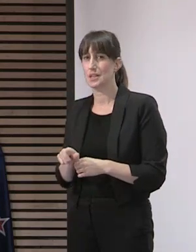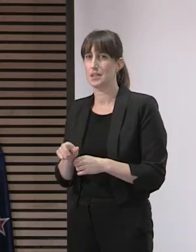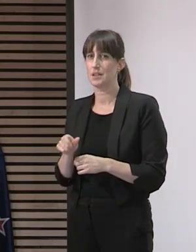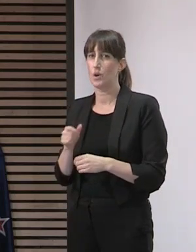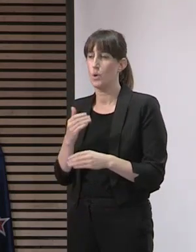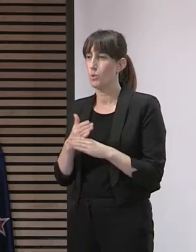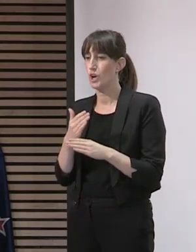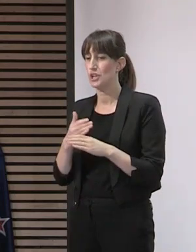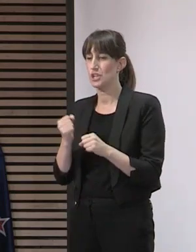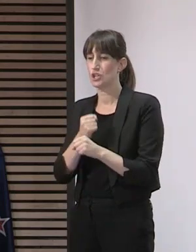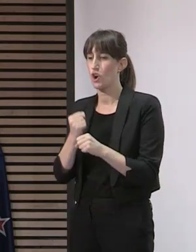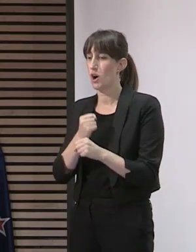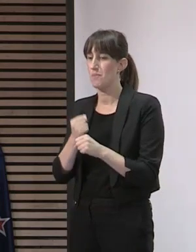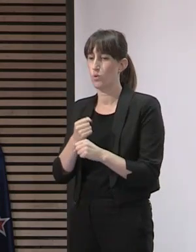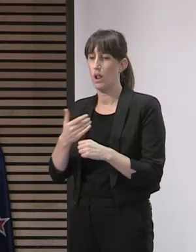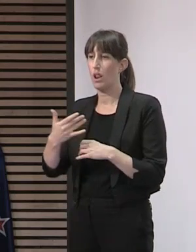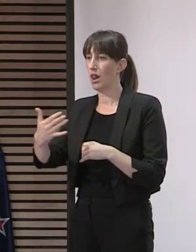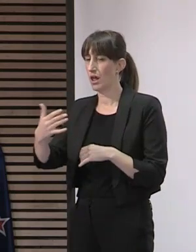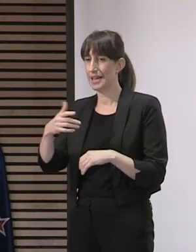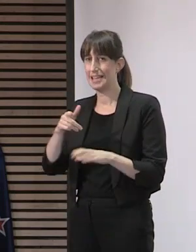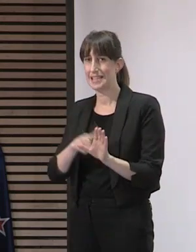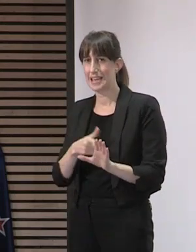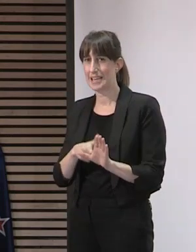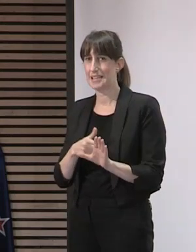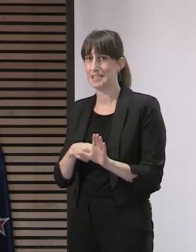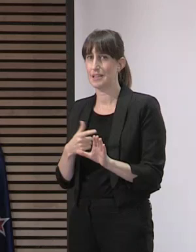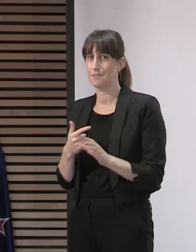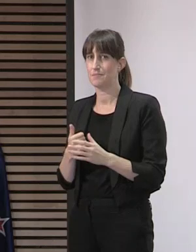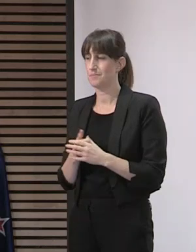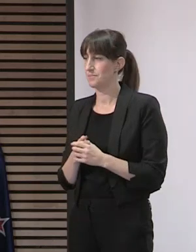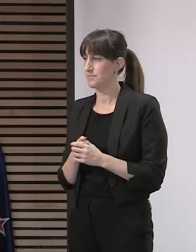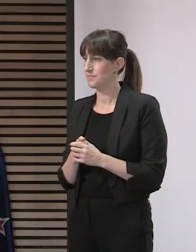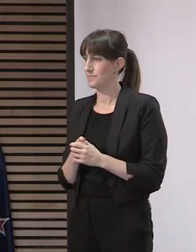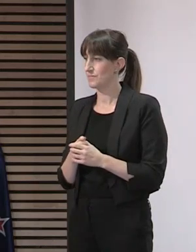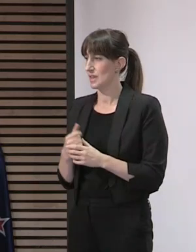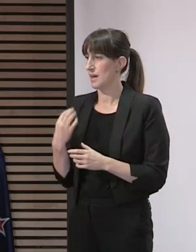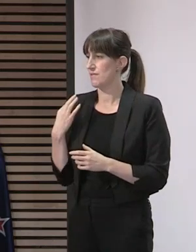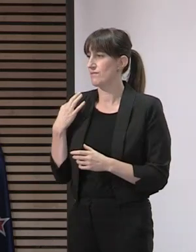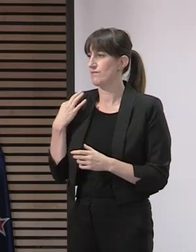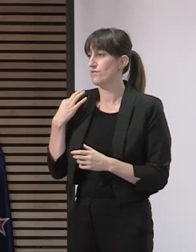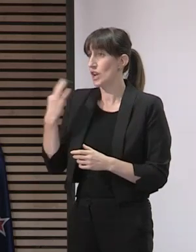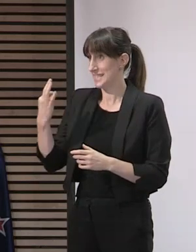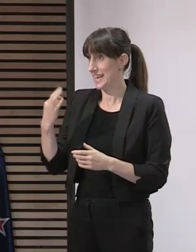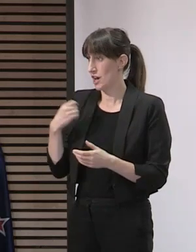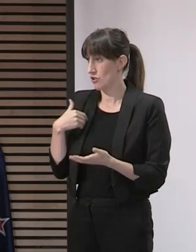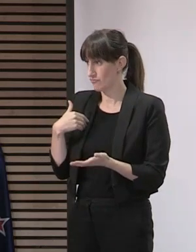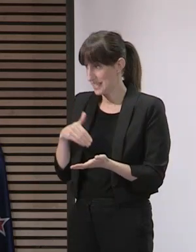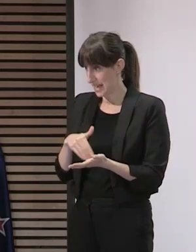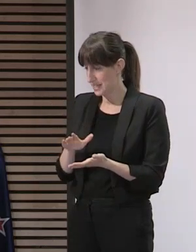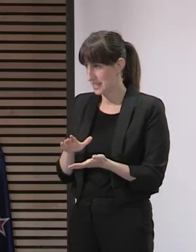worked in a job for 16 years and getting a payout of that much - you know, how do you gauge...?